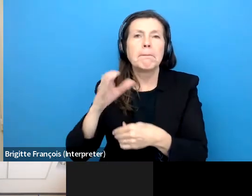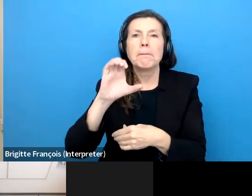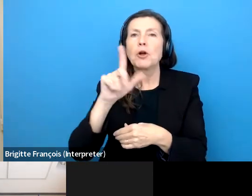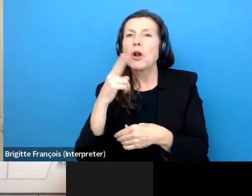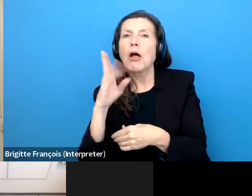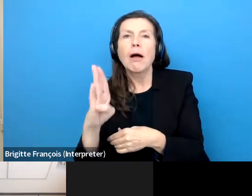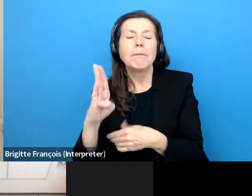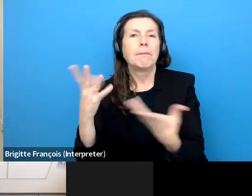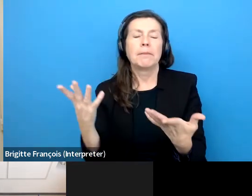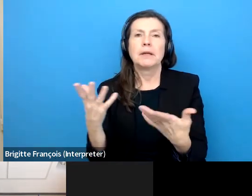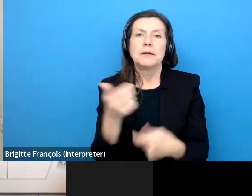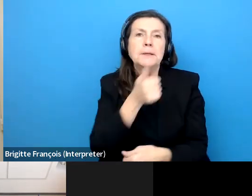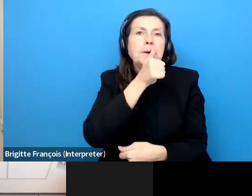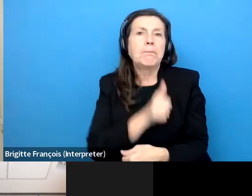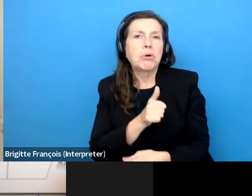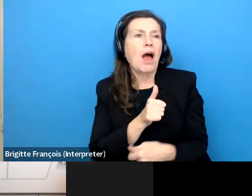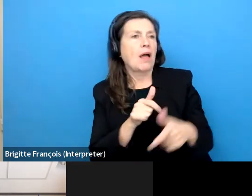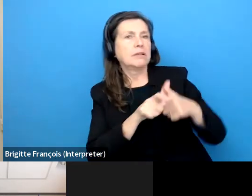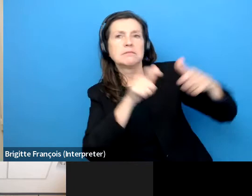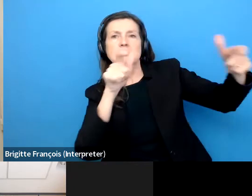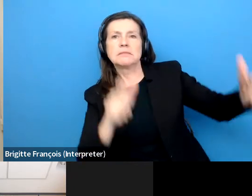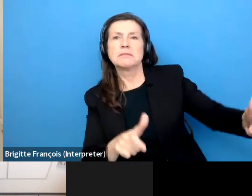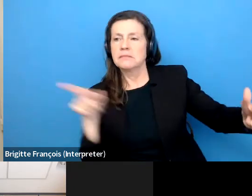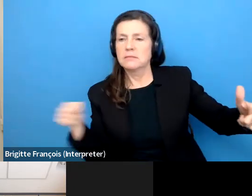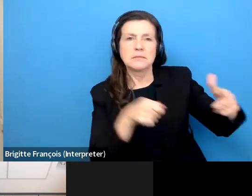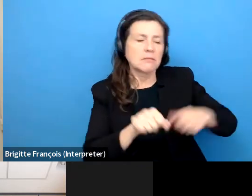We are talking about sexual exploitation rather than prostitution.